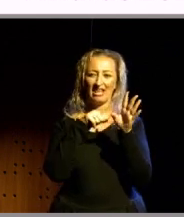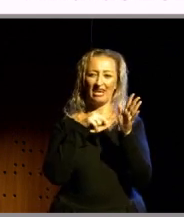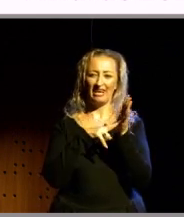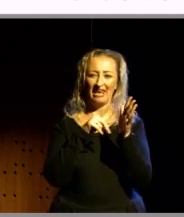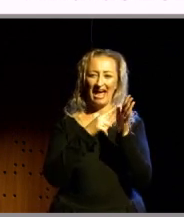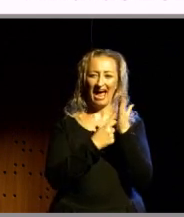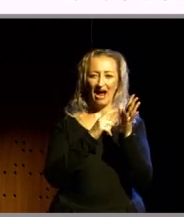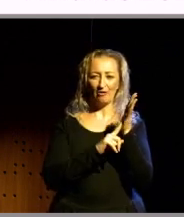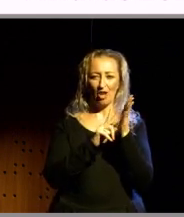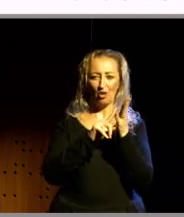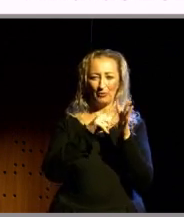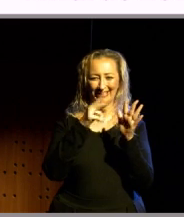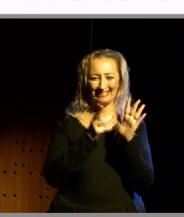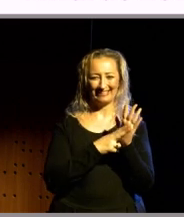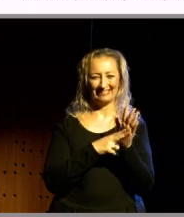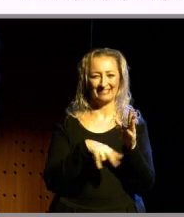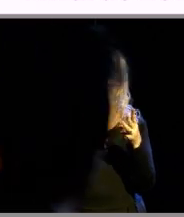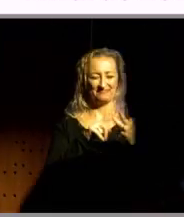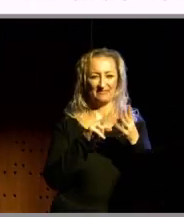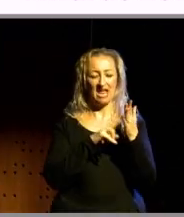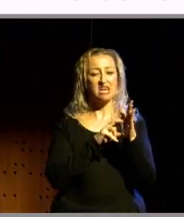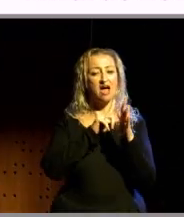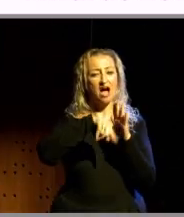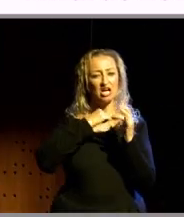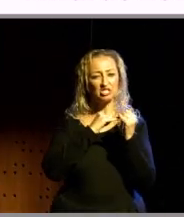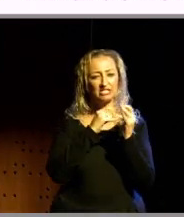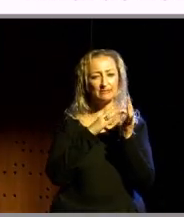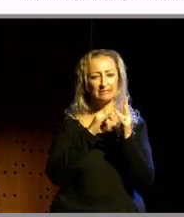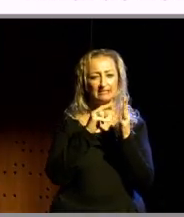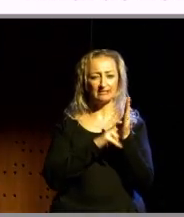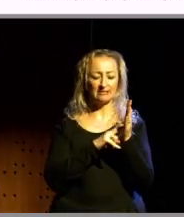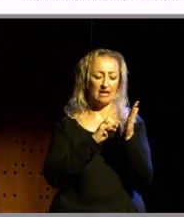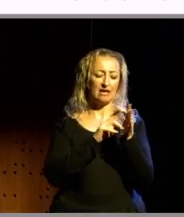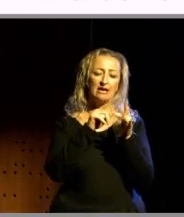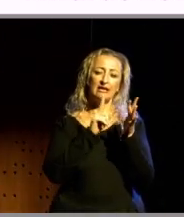Nardi Simpson, Neil Morris, Troy Casey and a couple of apologies,